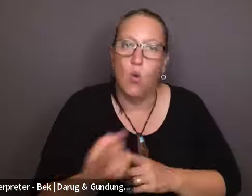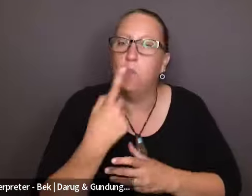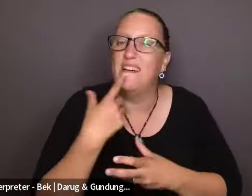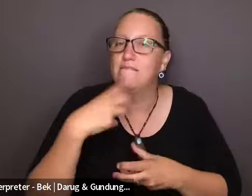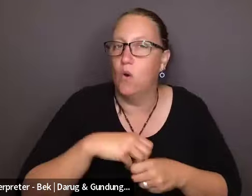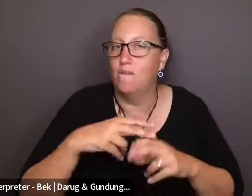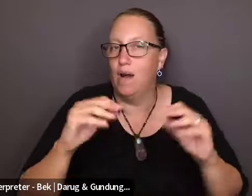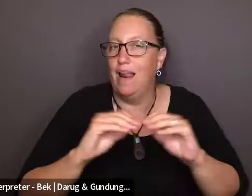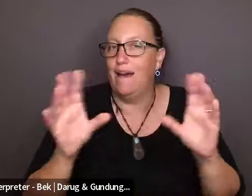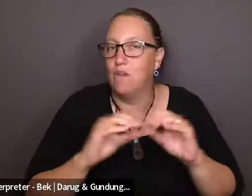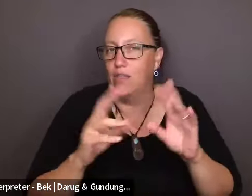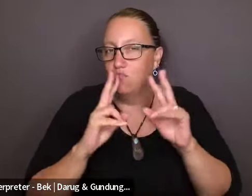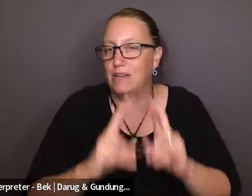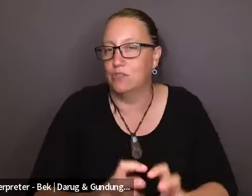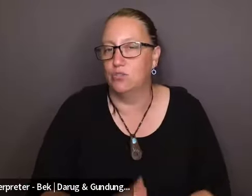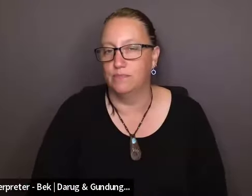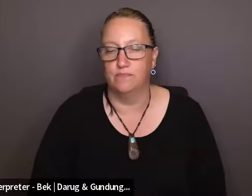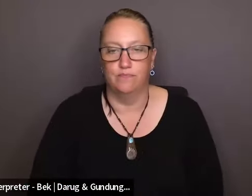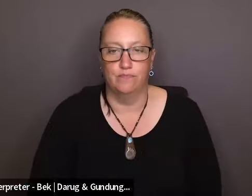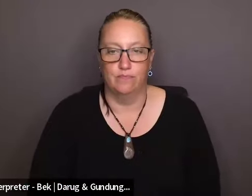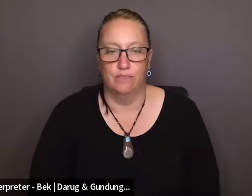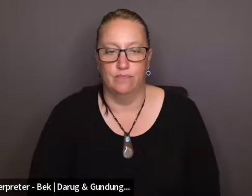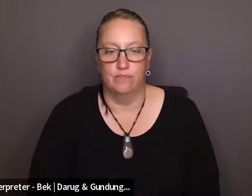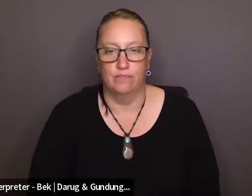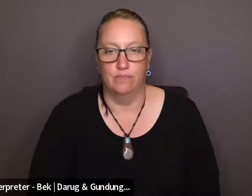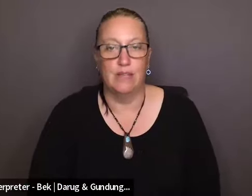problem statement and who is going to be involved in